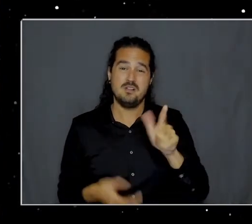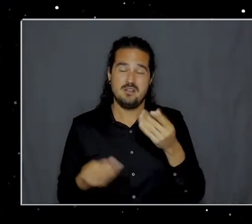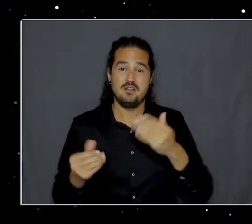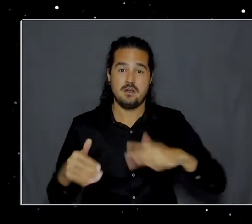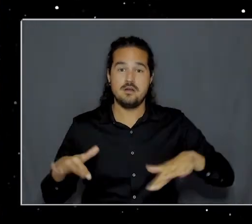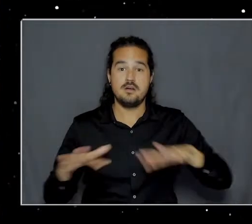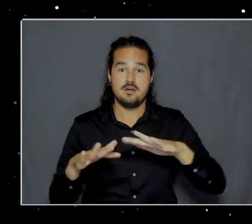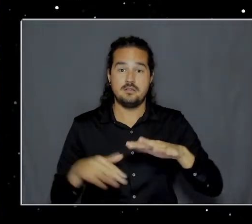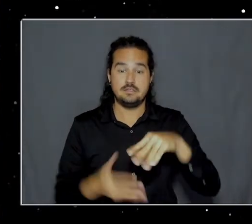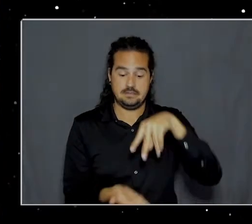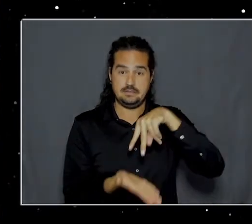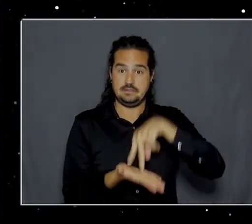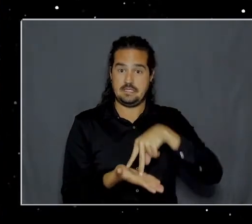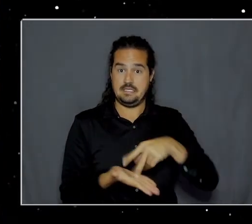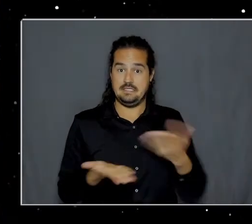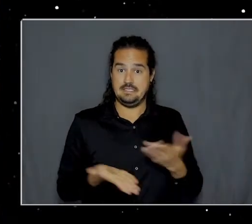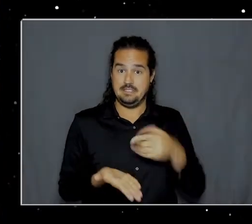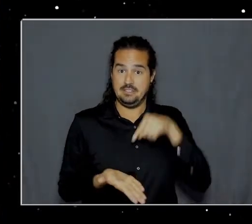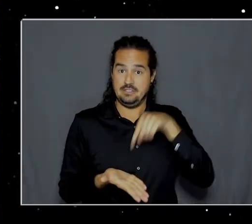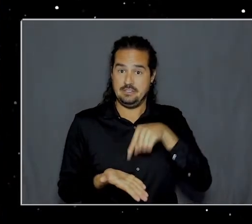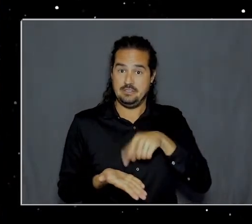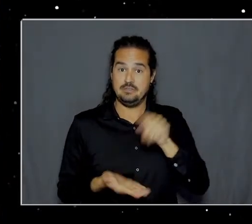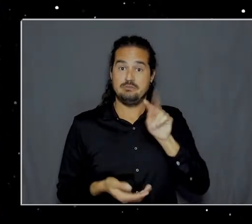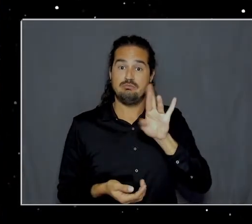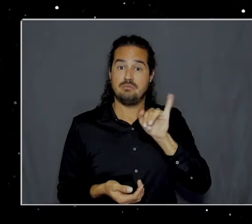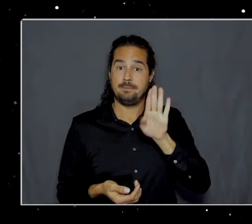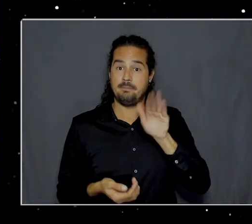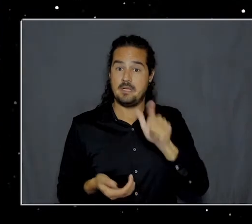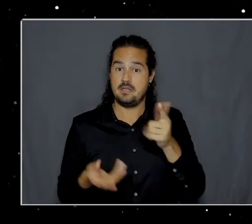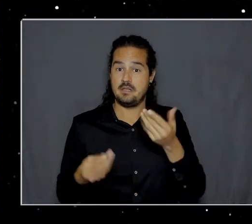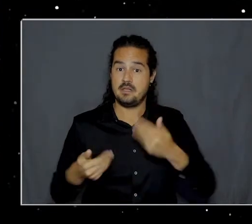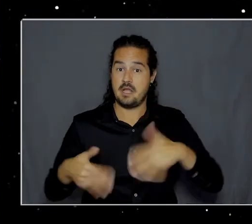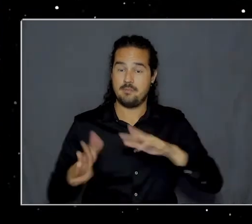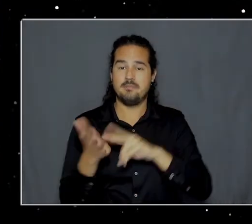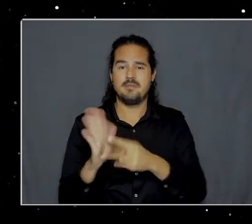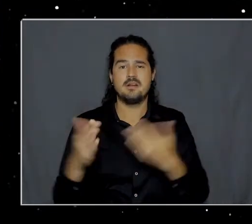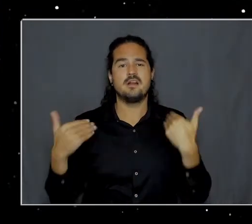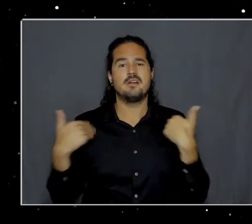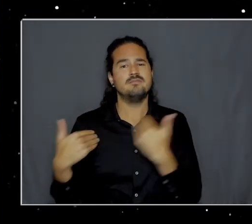MEANS YOU HAVE A RESPONSIBILITY